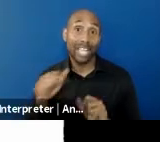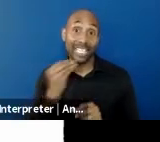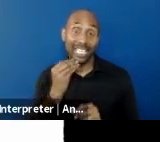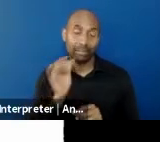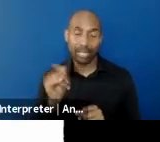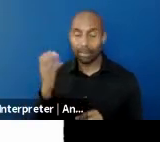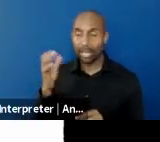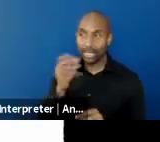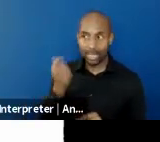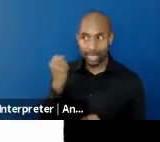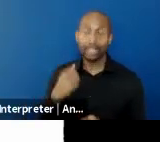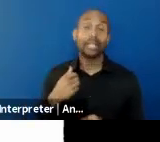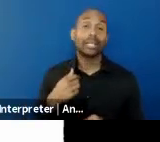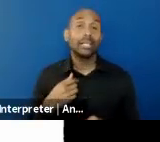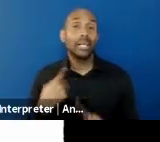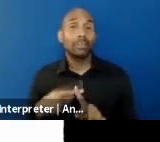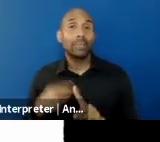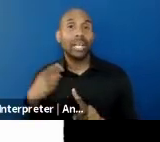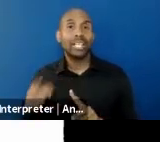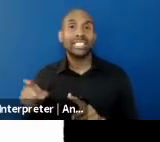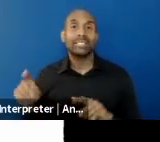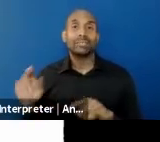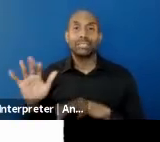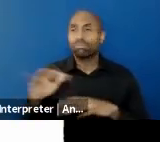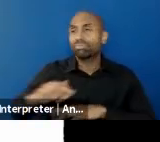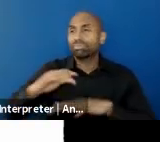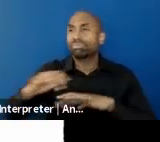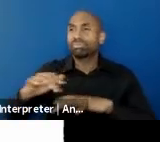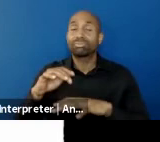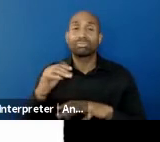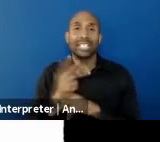Kept the community buzzing.